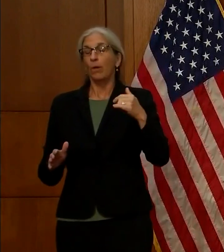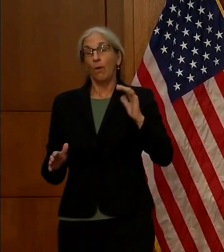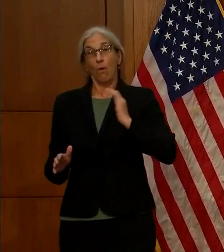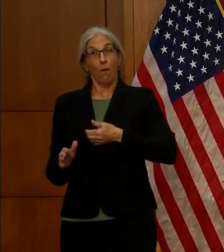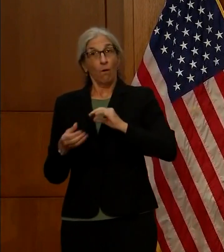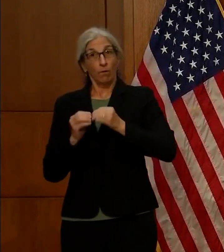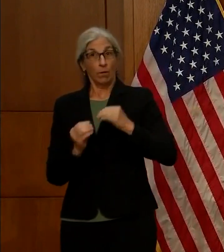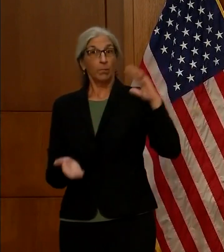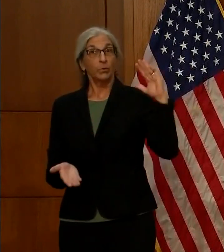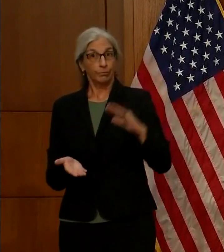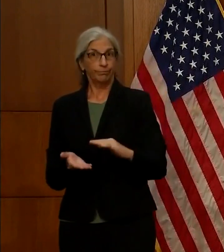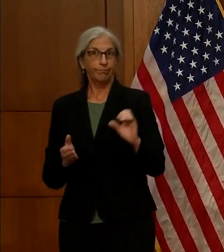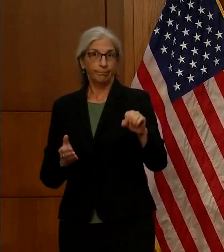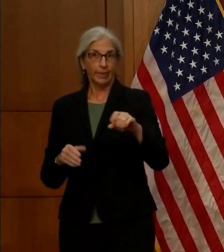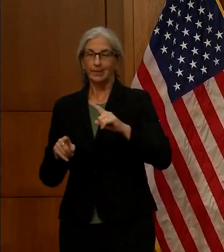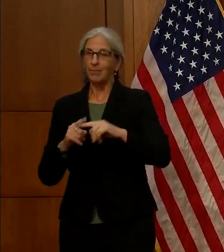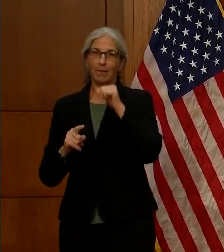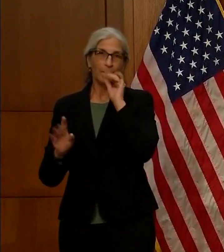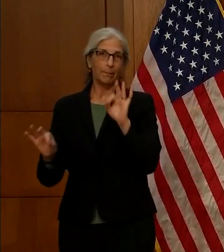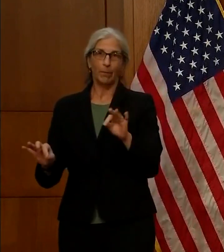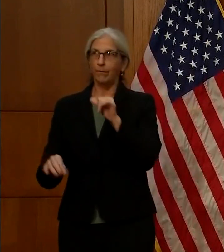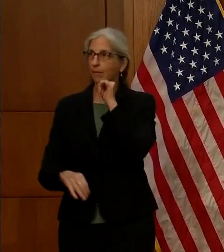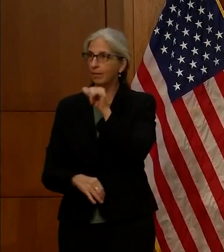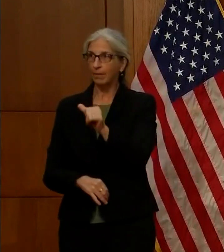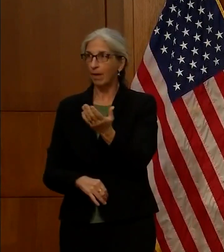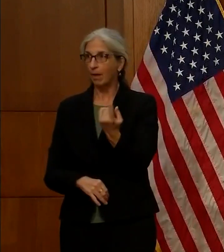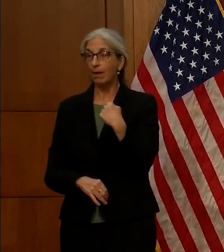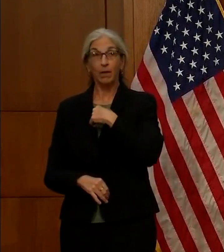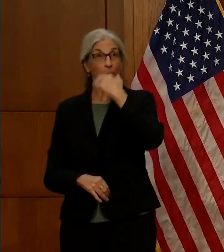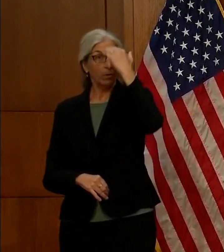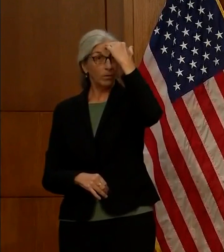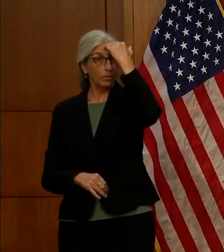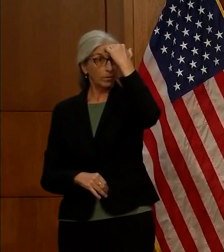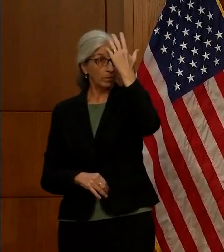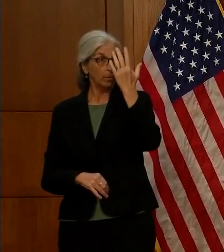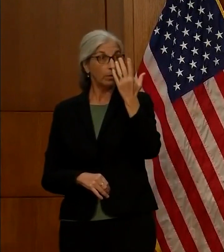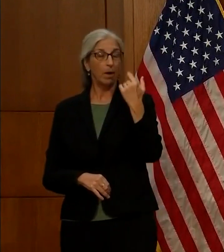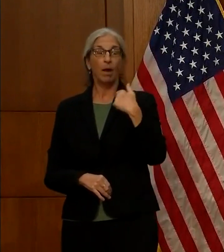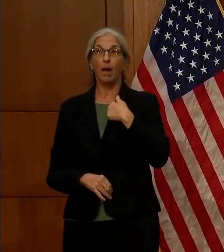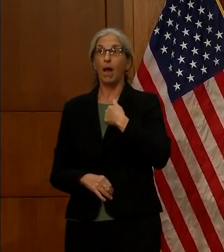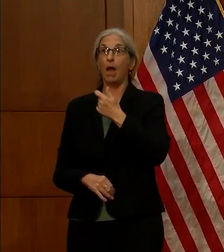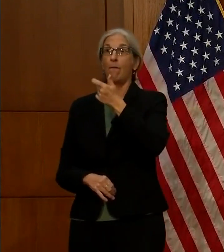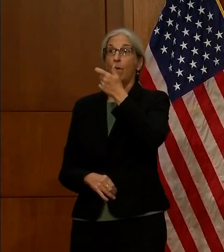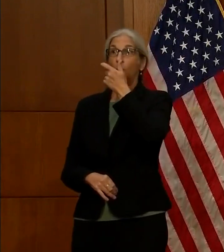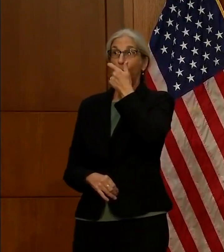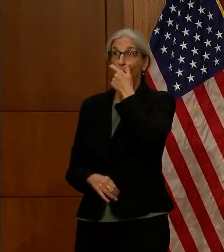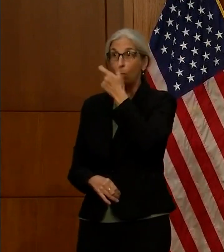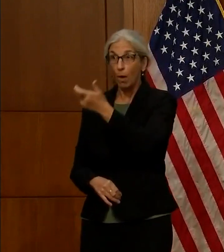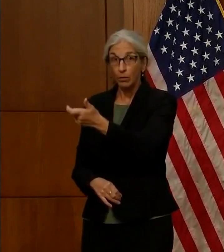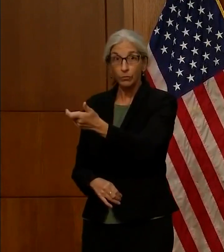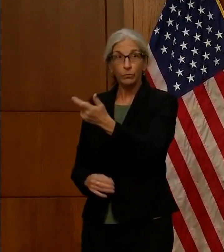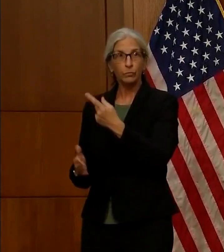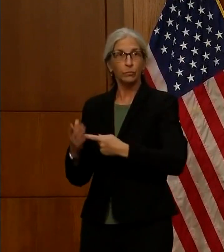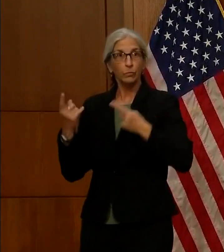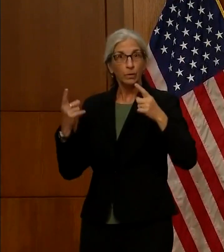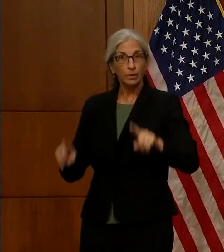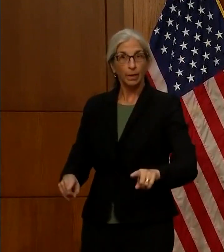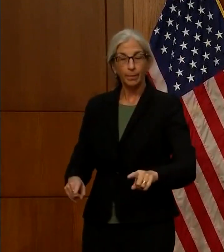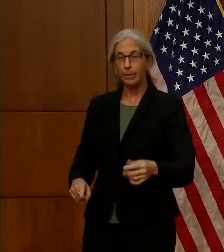QUESTION WE'RE- OUR NUMBERS ARE BETTER BUT WE STAY HAVE A- HELLO OF ROOM FOR A- AND WE